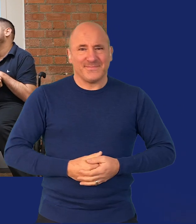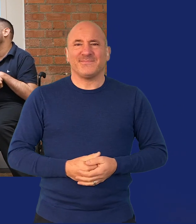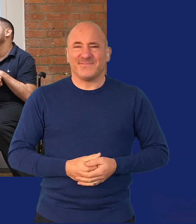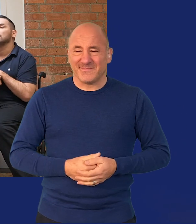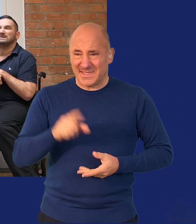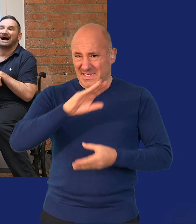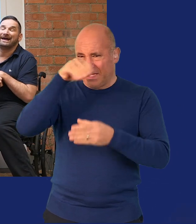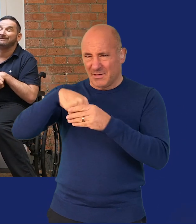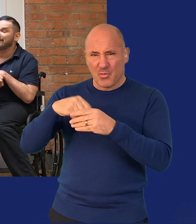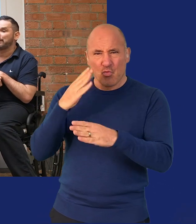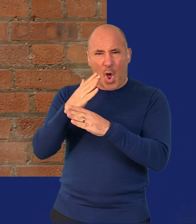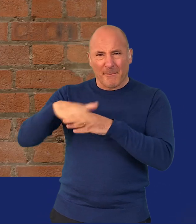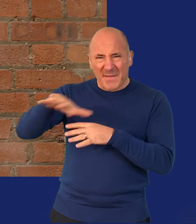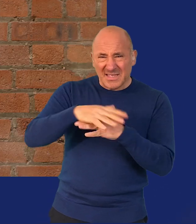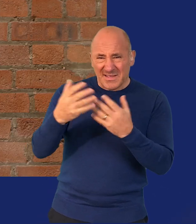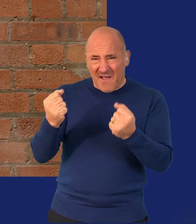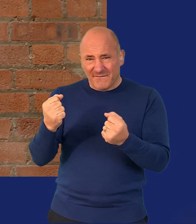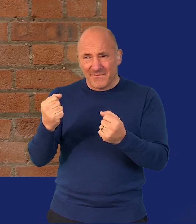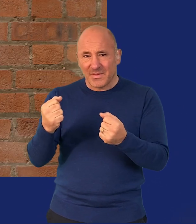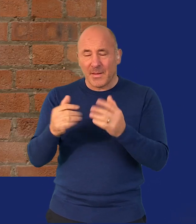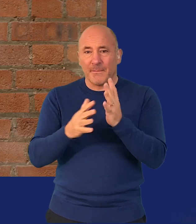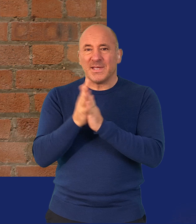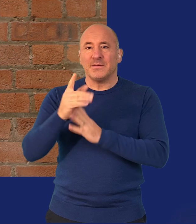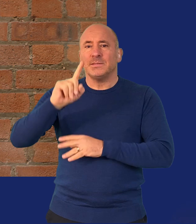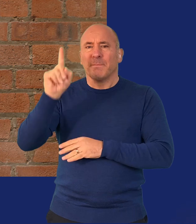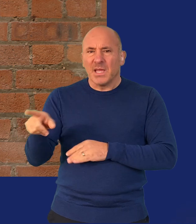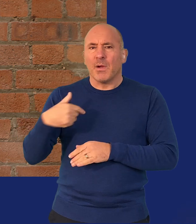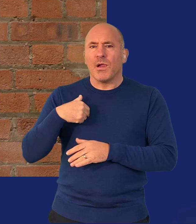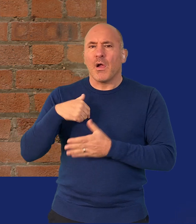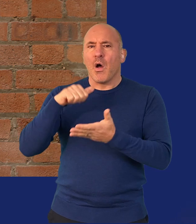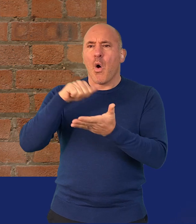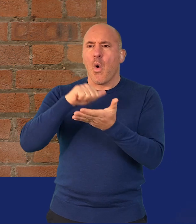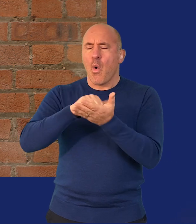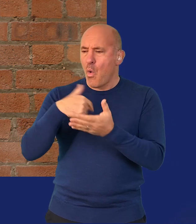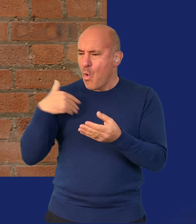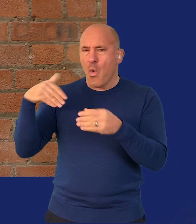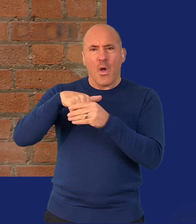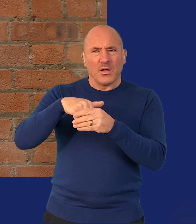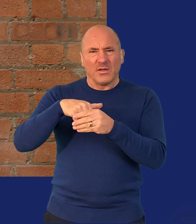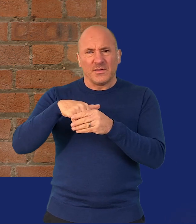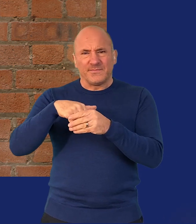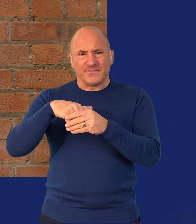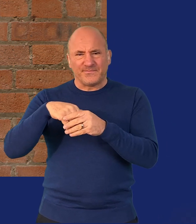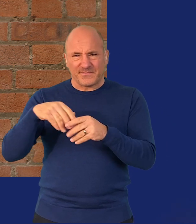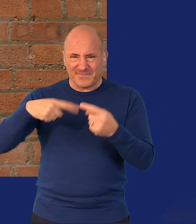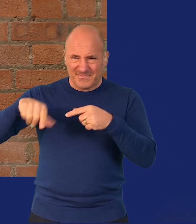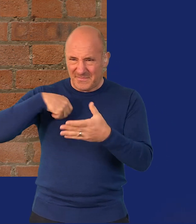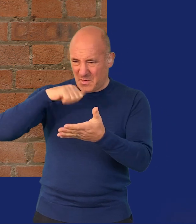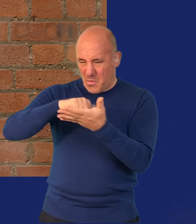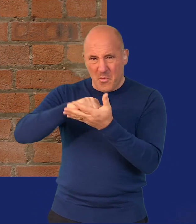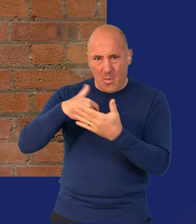If people are being onboarded, um, not my favourite terminology